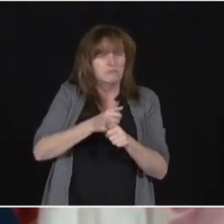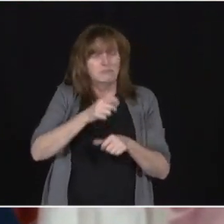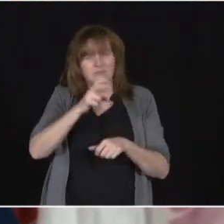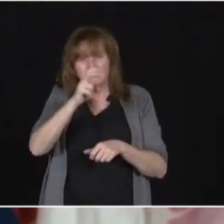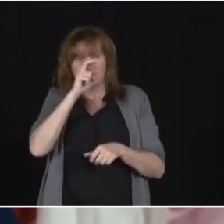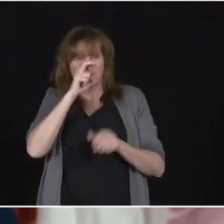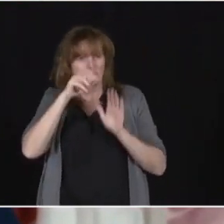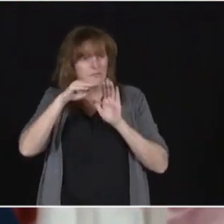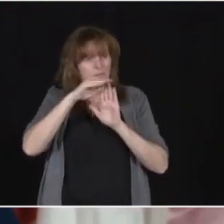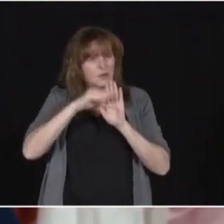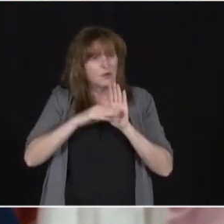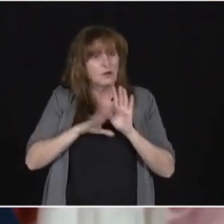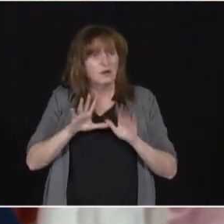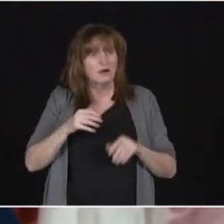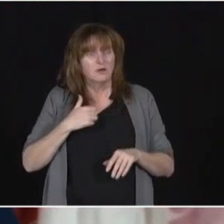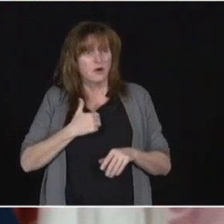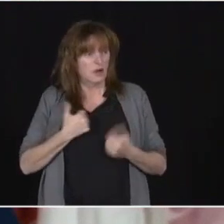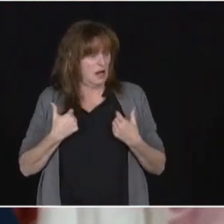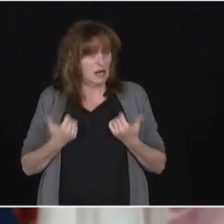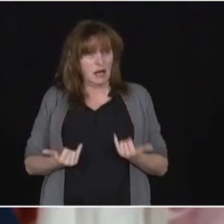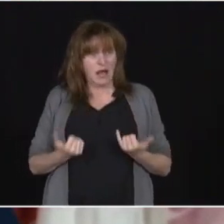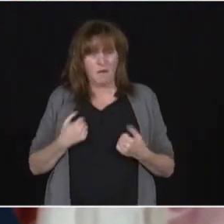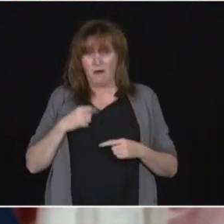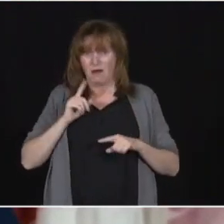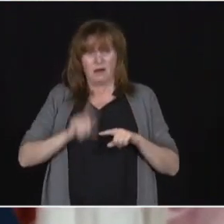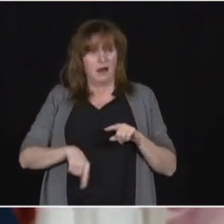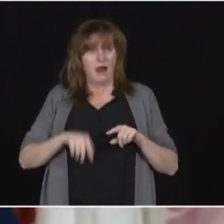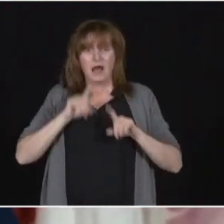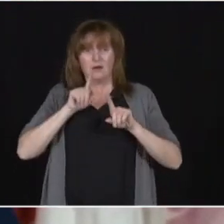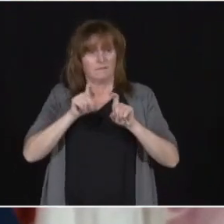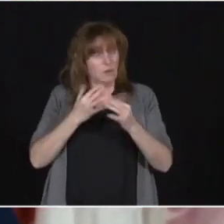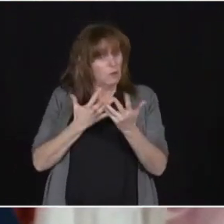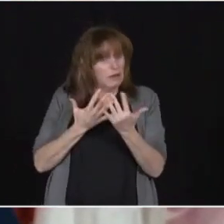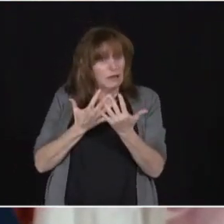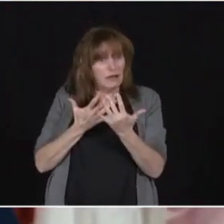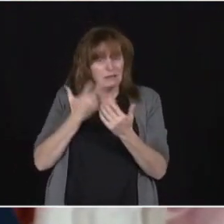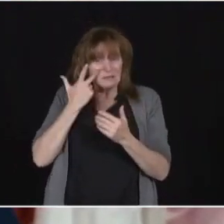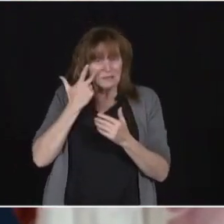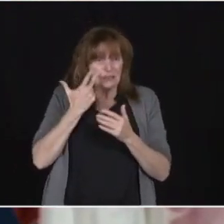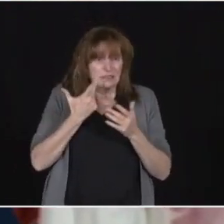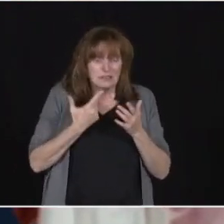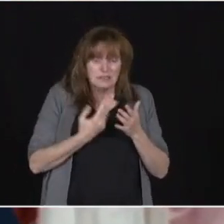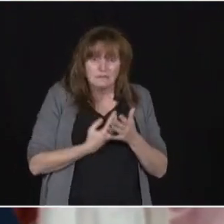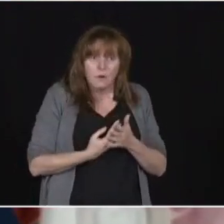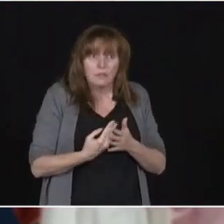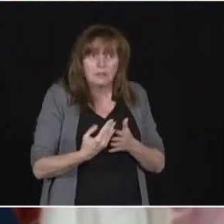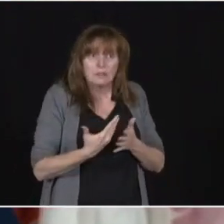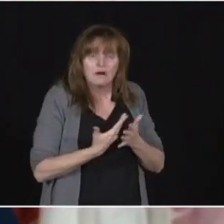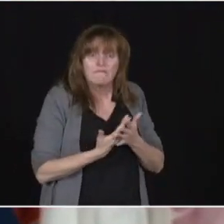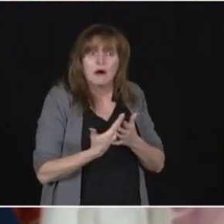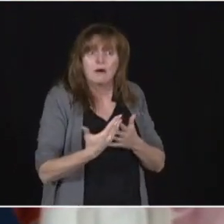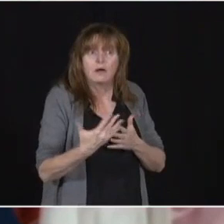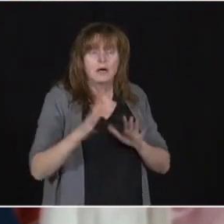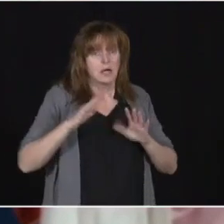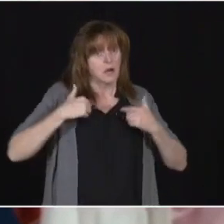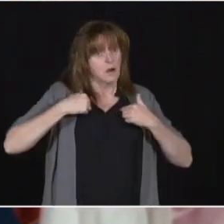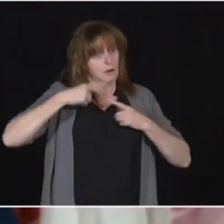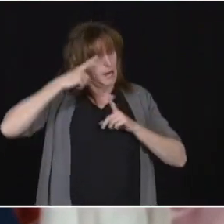protocols in place. I apologize, I just don't know where we are going to be in five weeks. I am an optimist. Hopefully we will continue showing